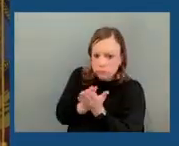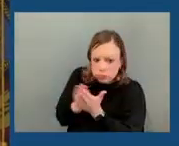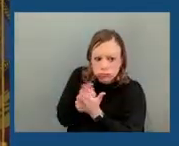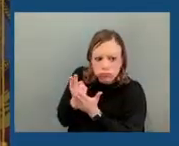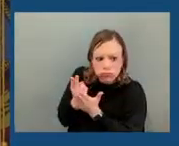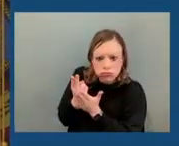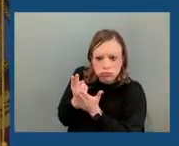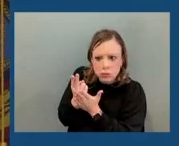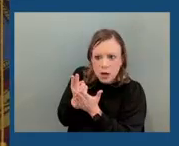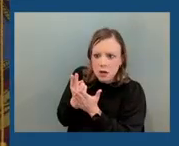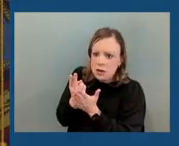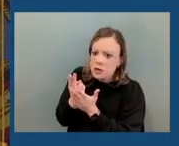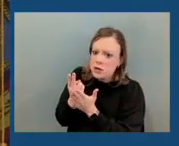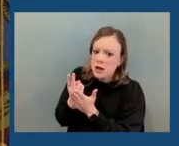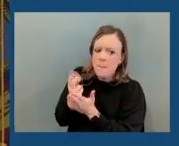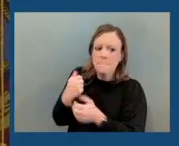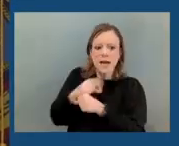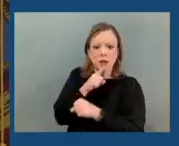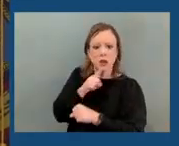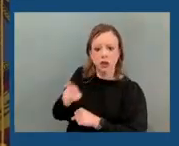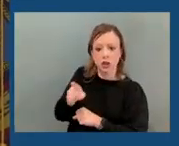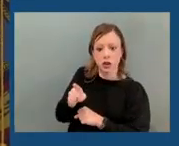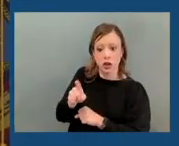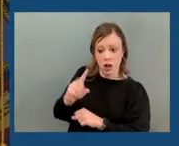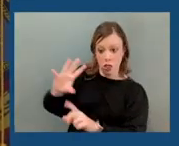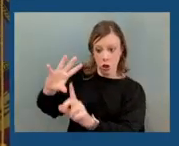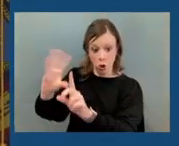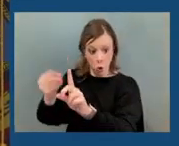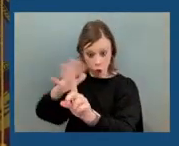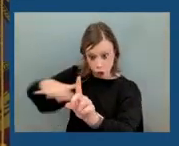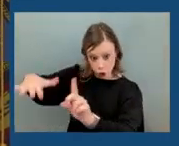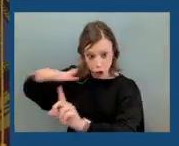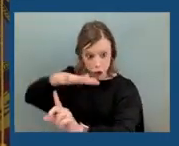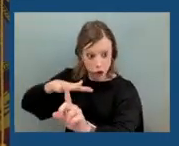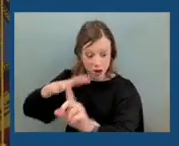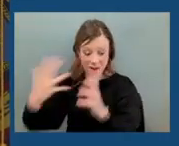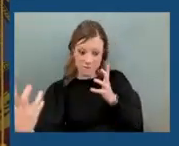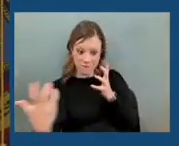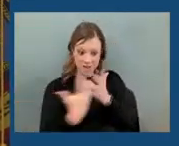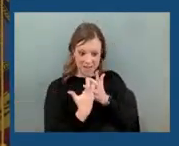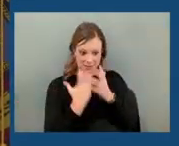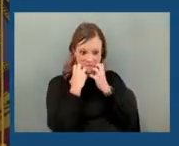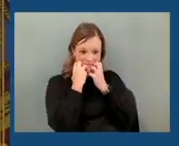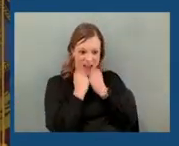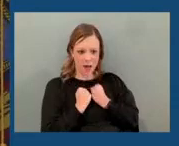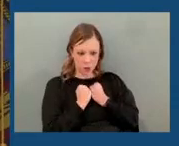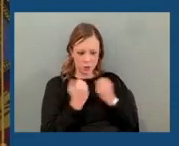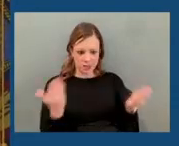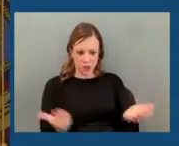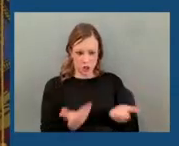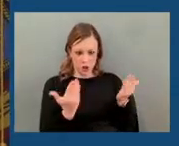Make sure the culture fits my values, our values and make sure we have the accountability to safeguard the people of the state.